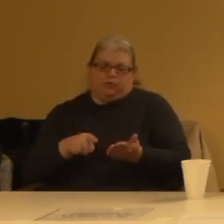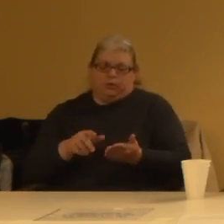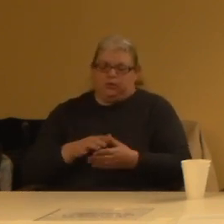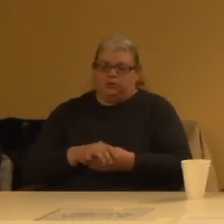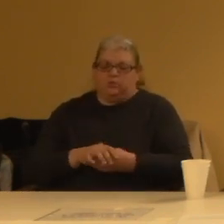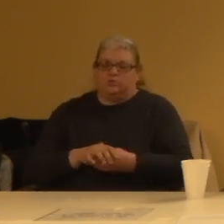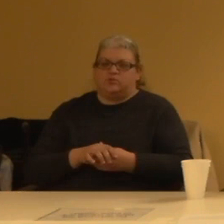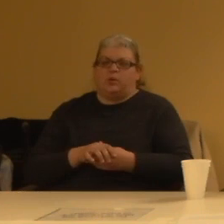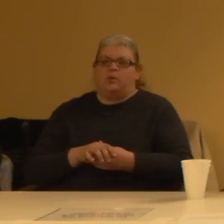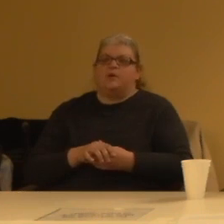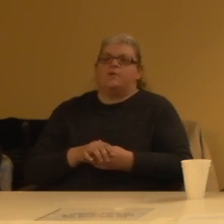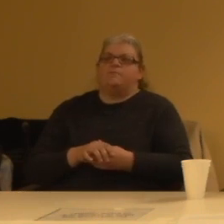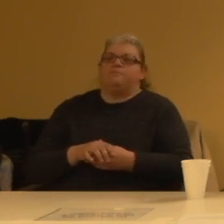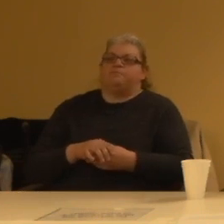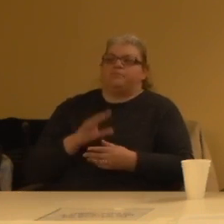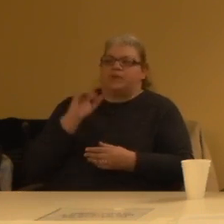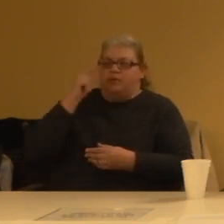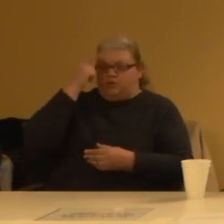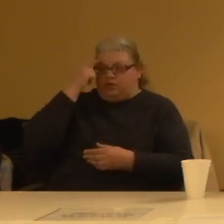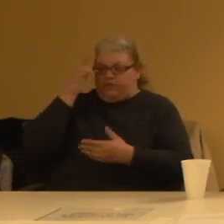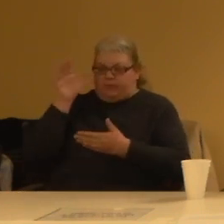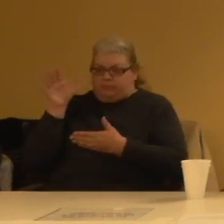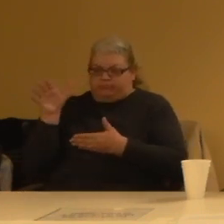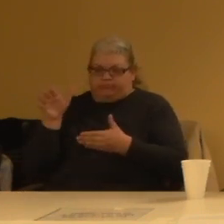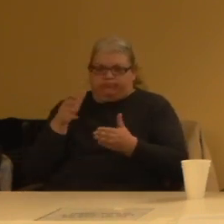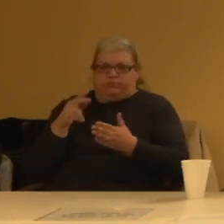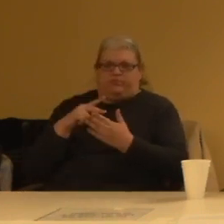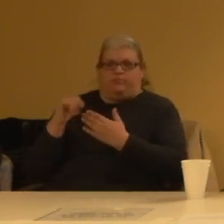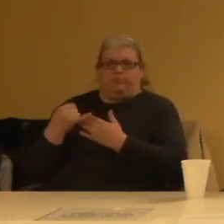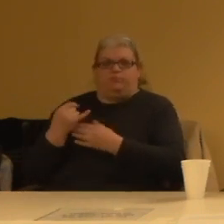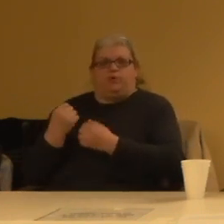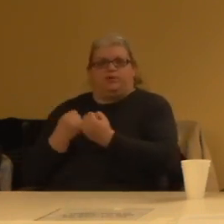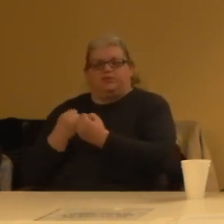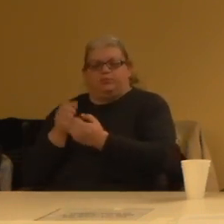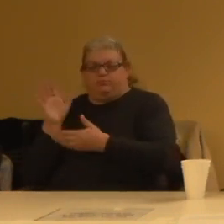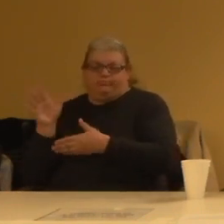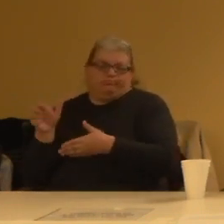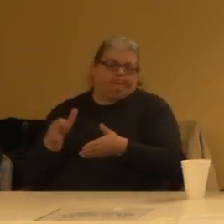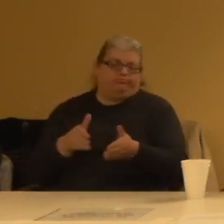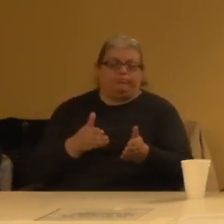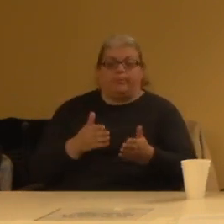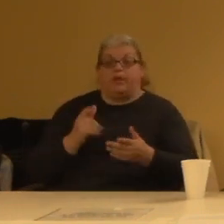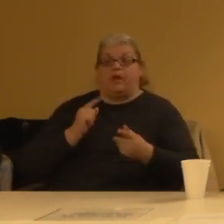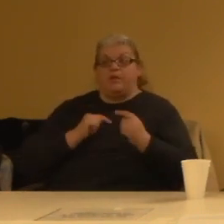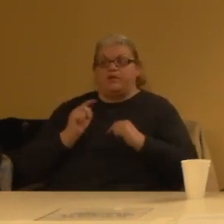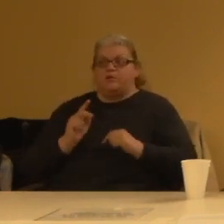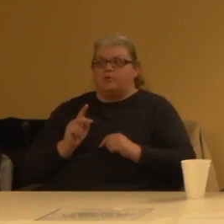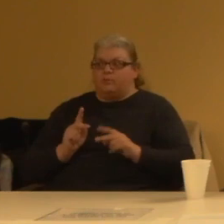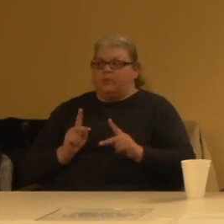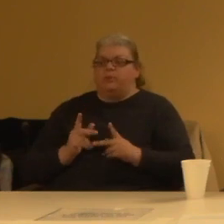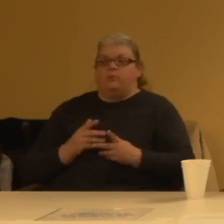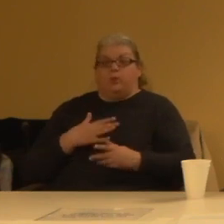support, which theater people will do bake sales and sell kidneys to do, and move into infrastructural support.